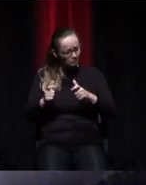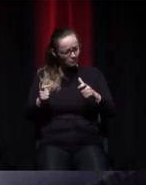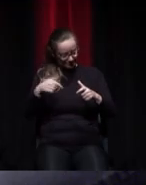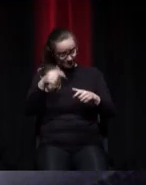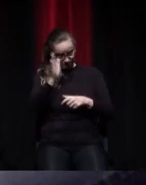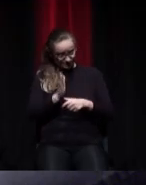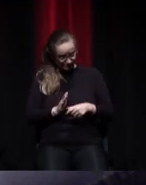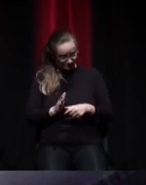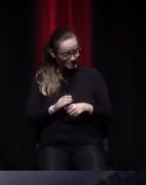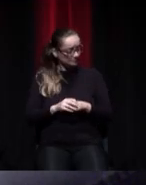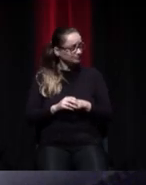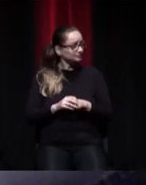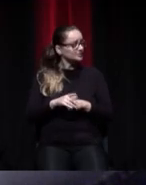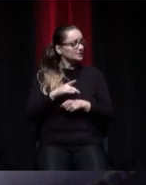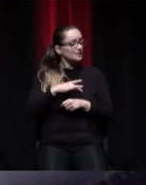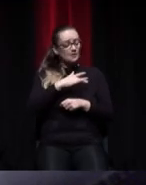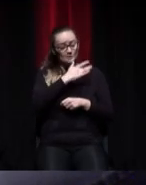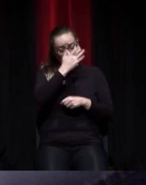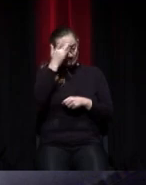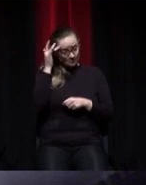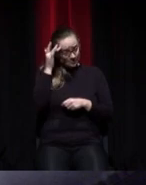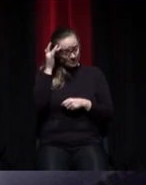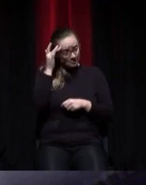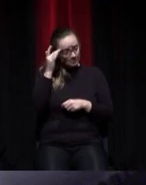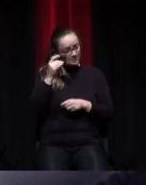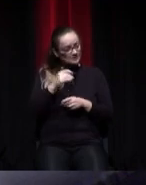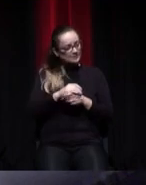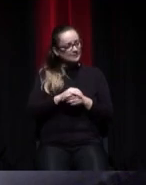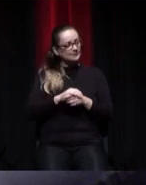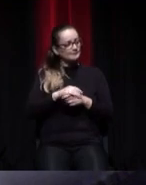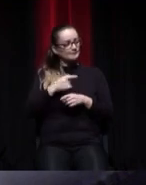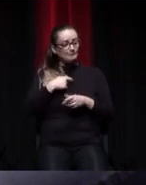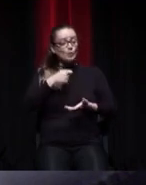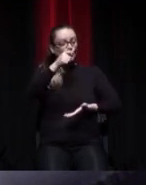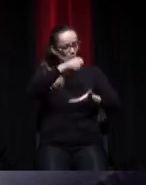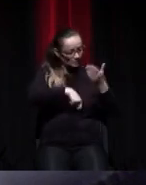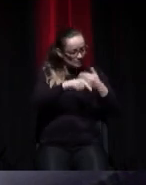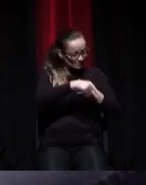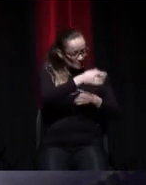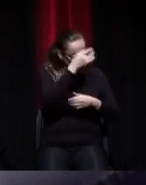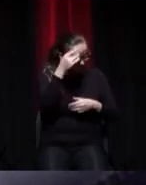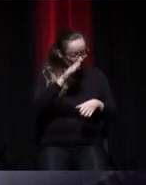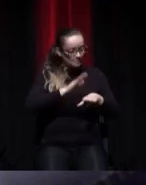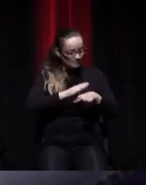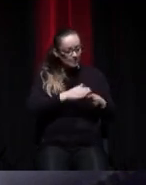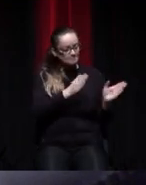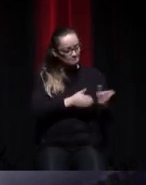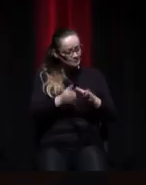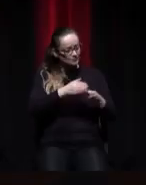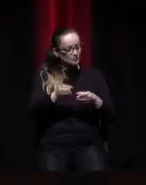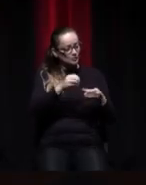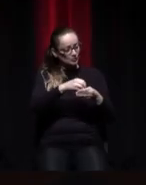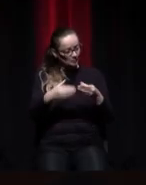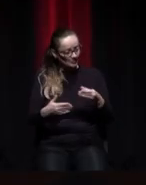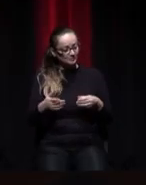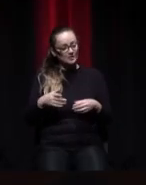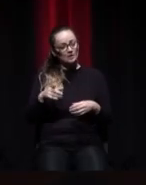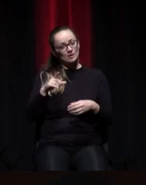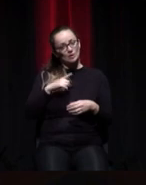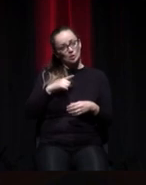there were people hired to produce content. For example, I had a friend,